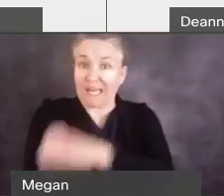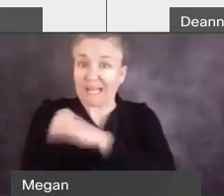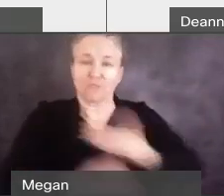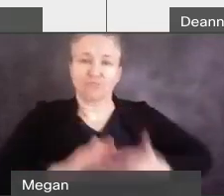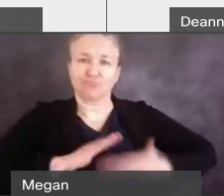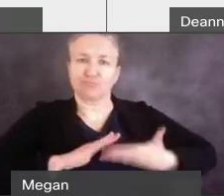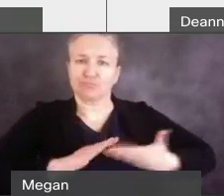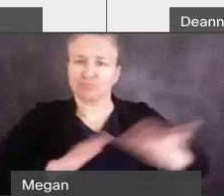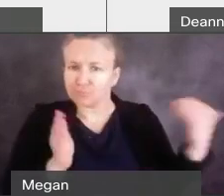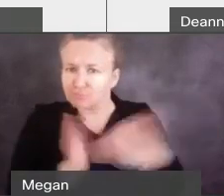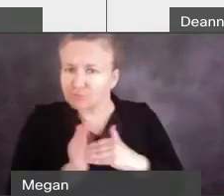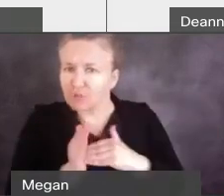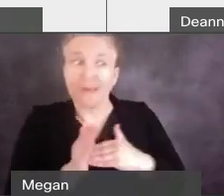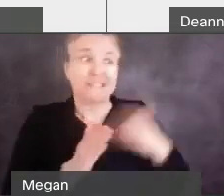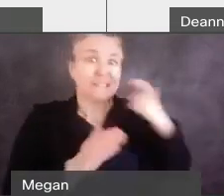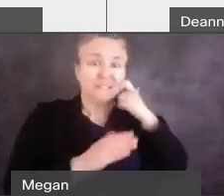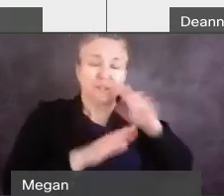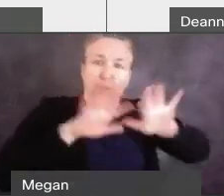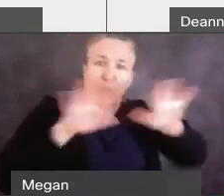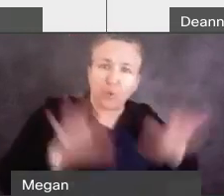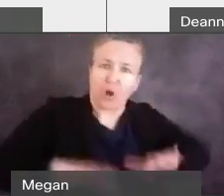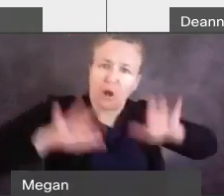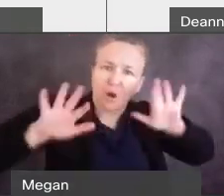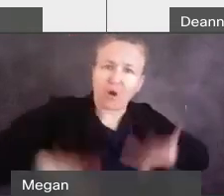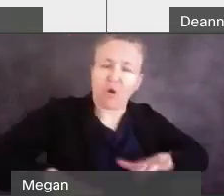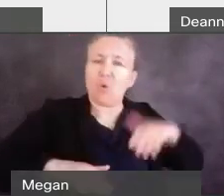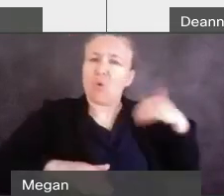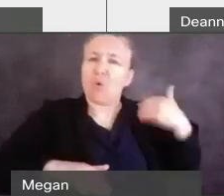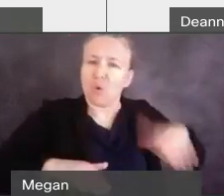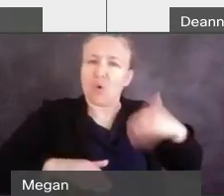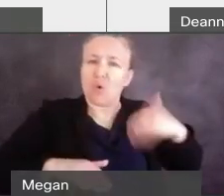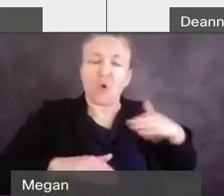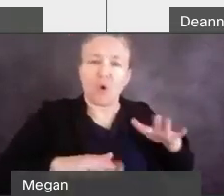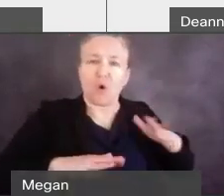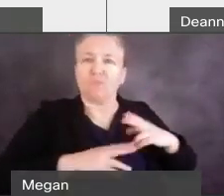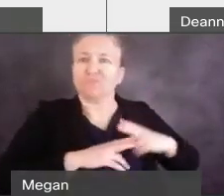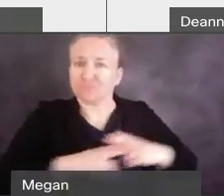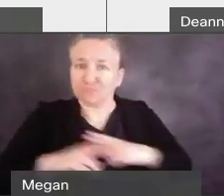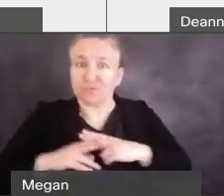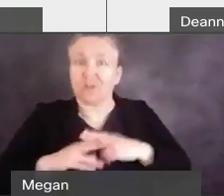difficult weather situation that we had at the end of last week and the beginning of this week. We